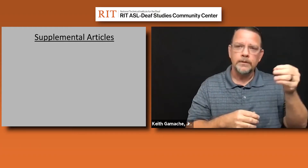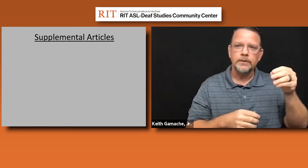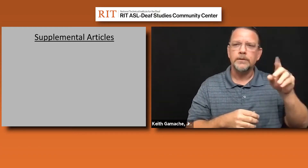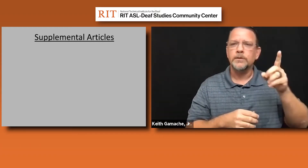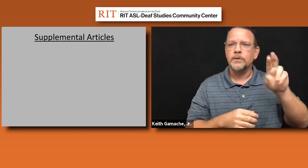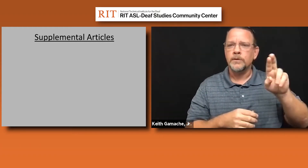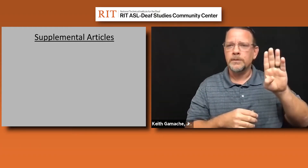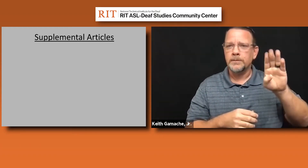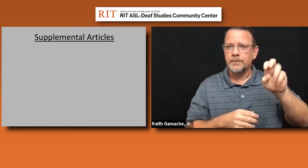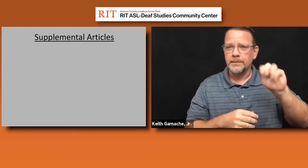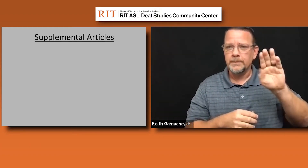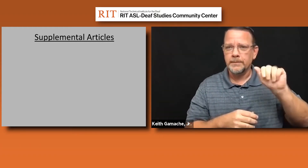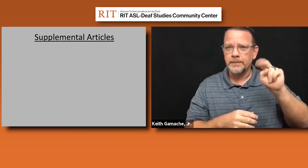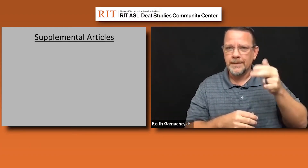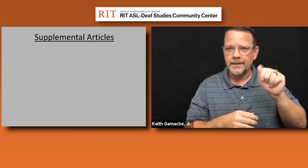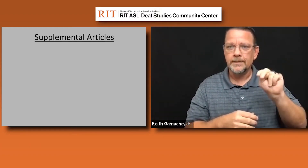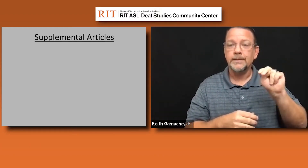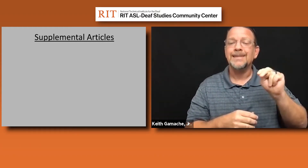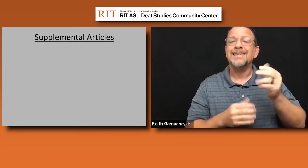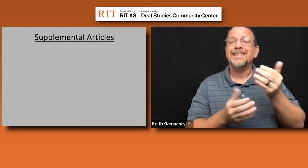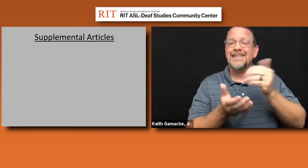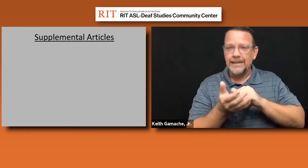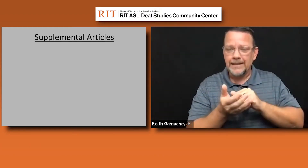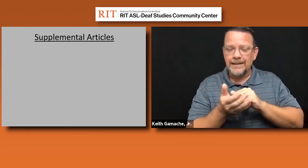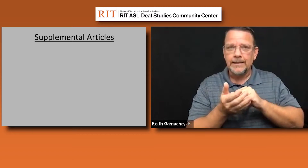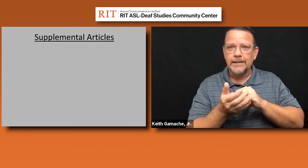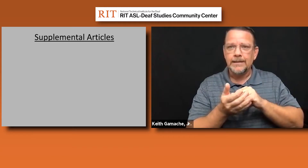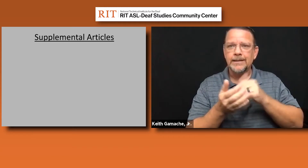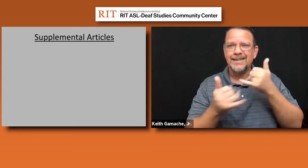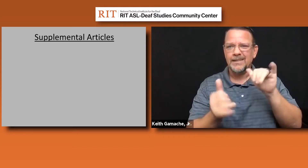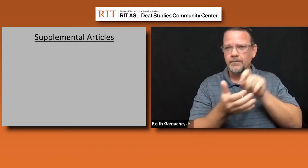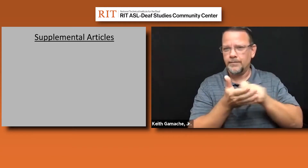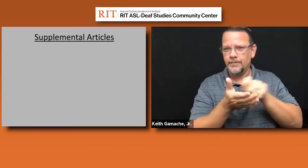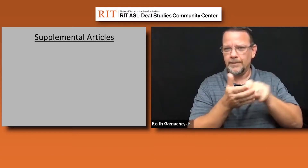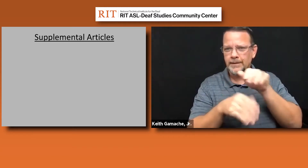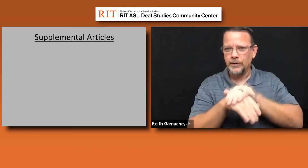one of them being Dr. Ben Bahan and also Melanie Metzger,